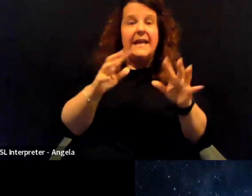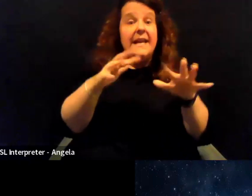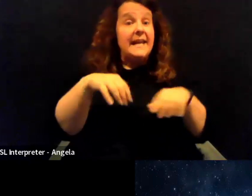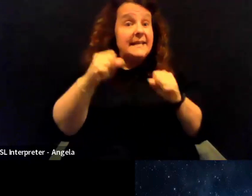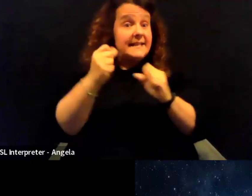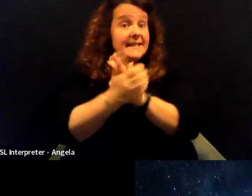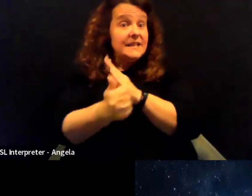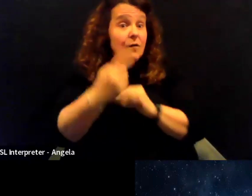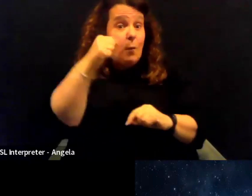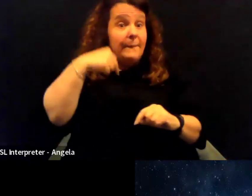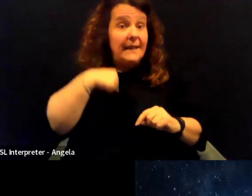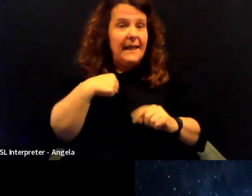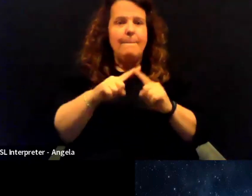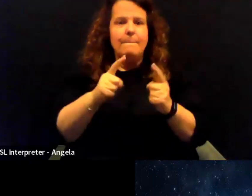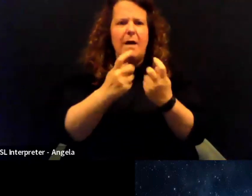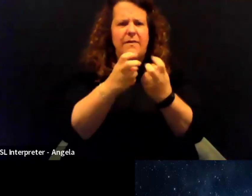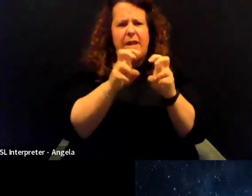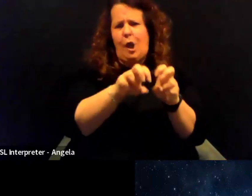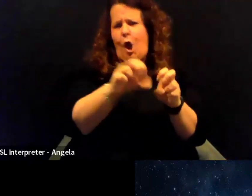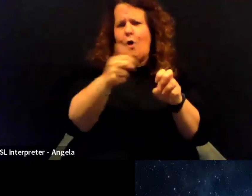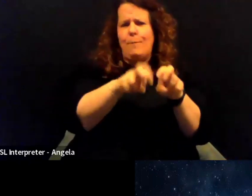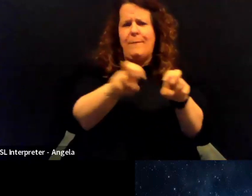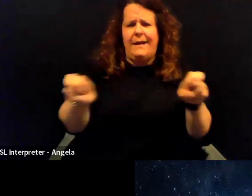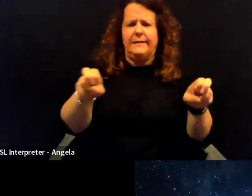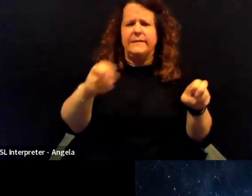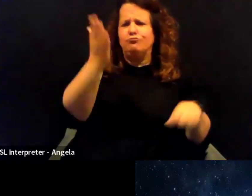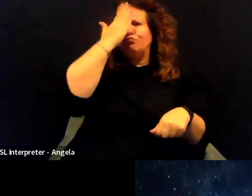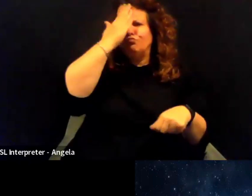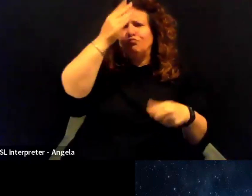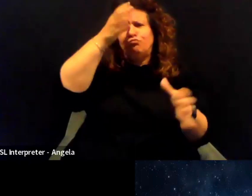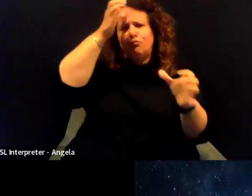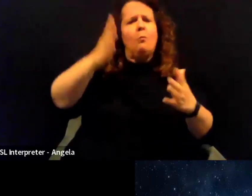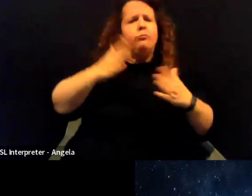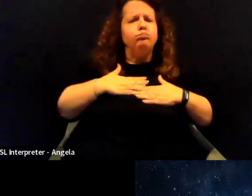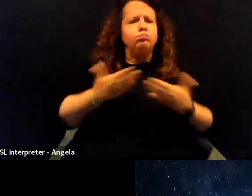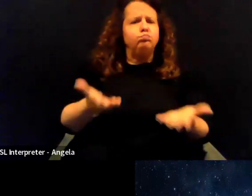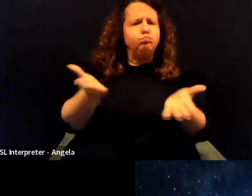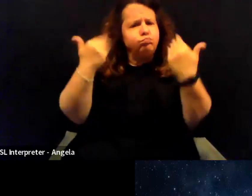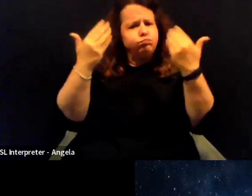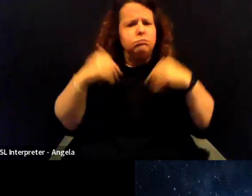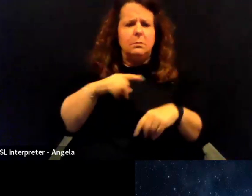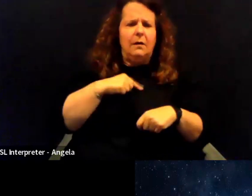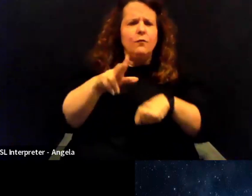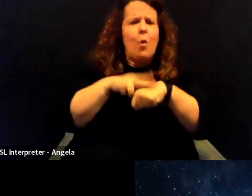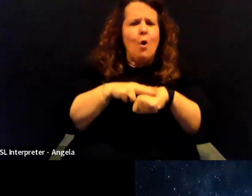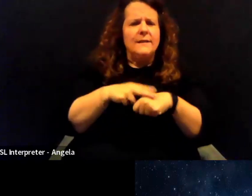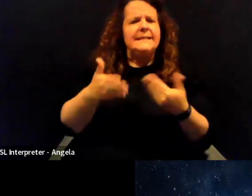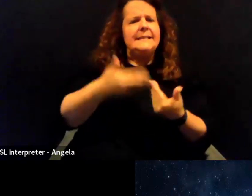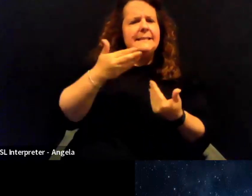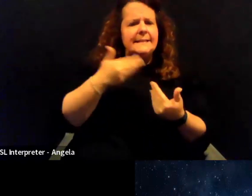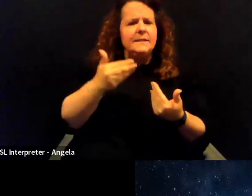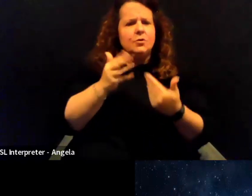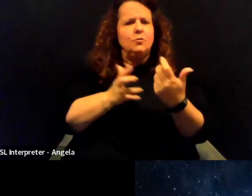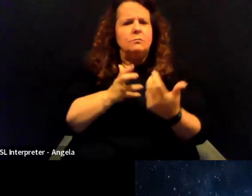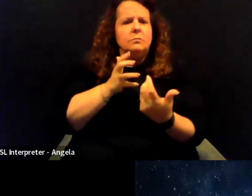But the other panelists, as we've heard, are very receptive and understanding people. So it's a lot easier to advocate for that.